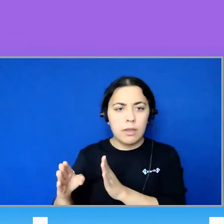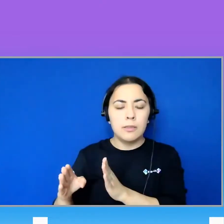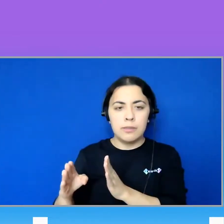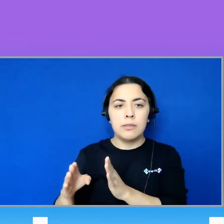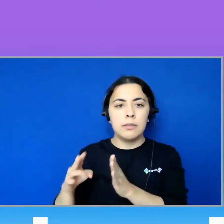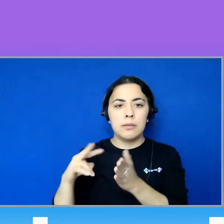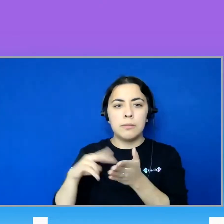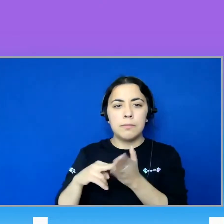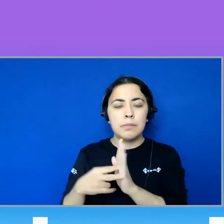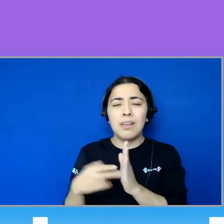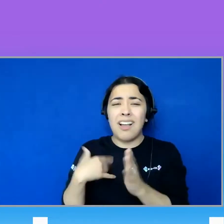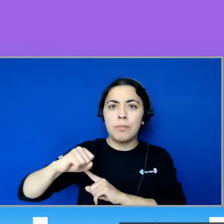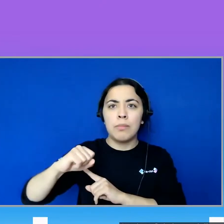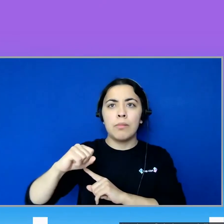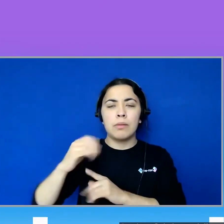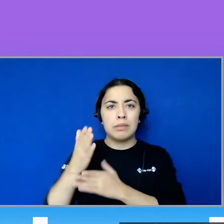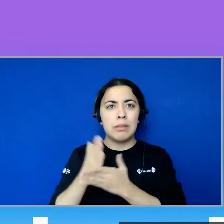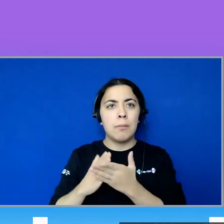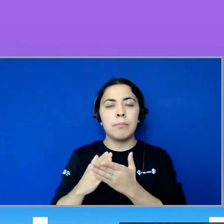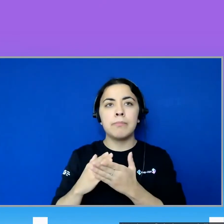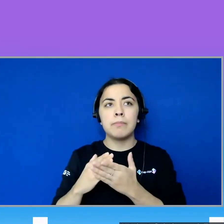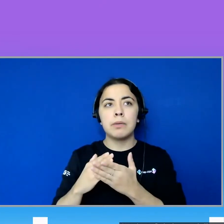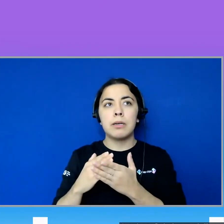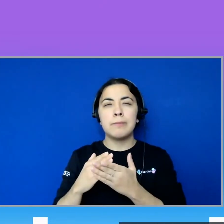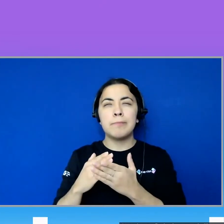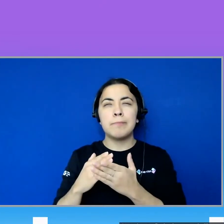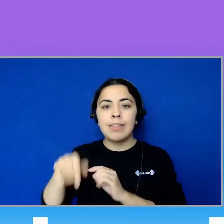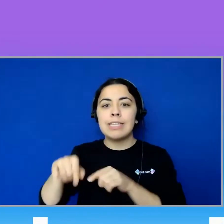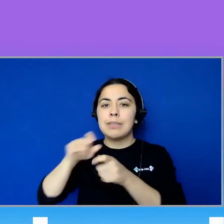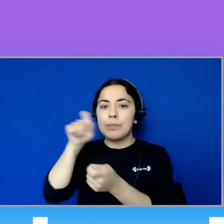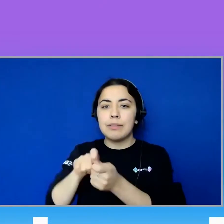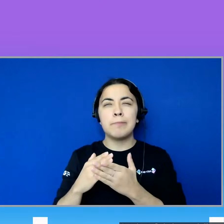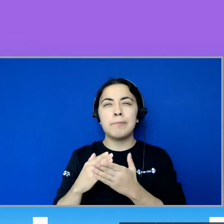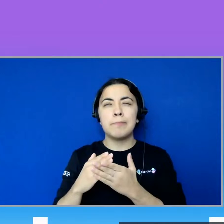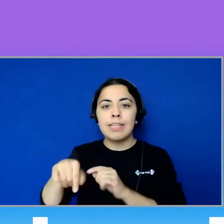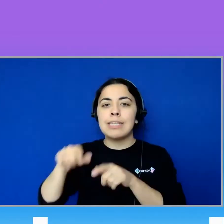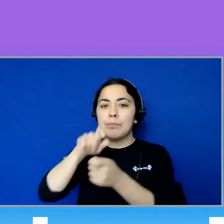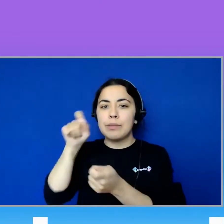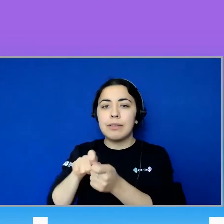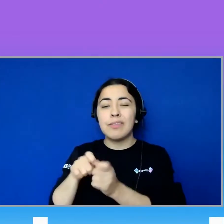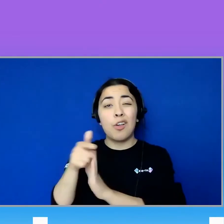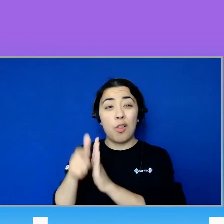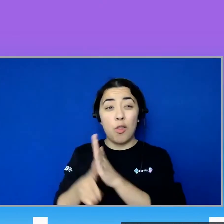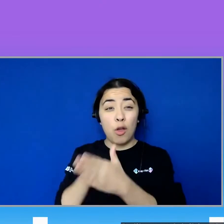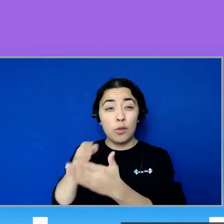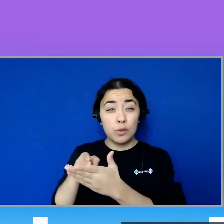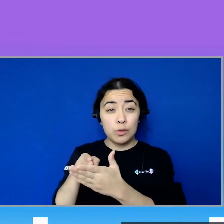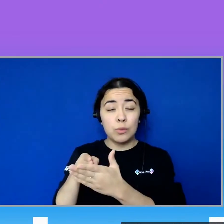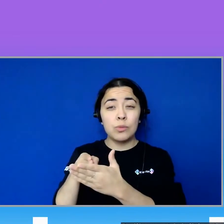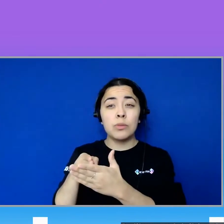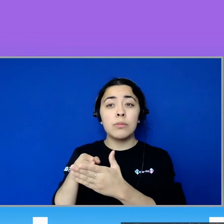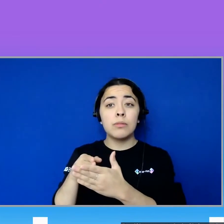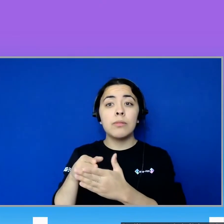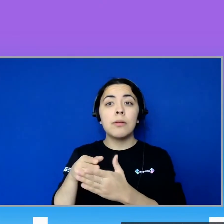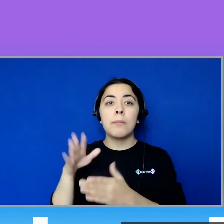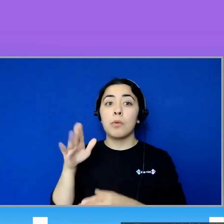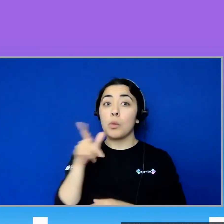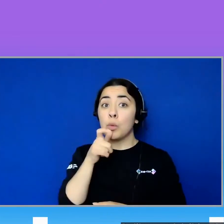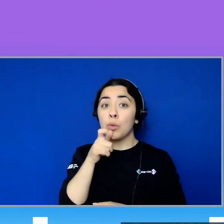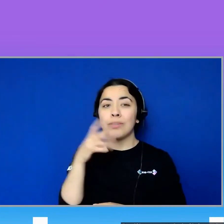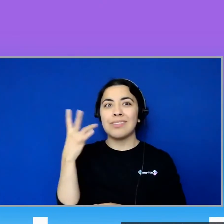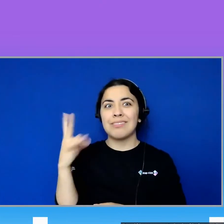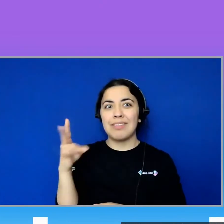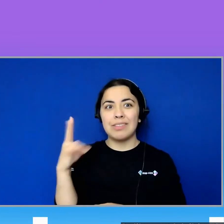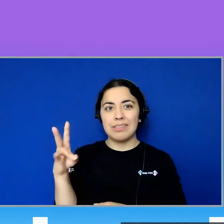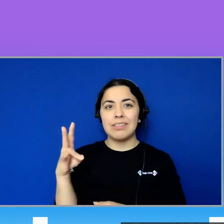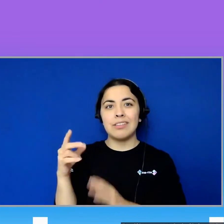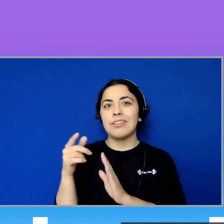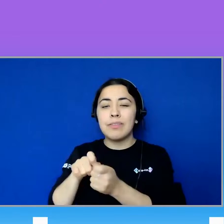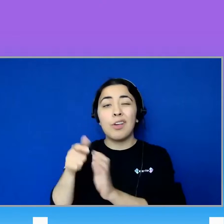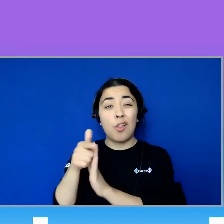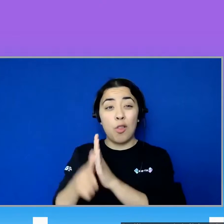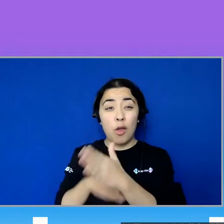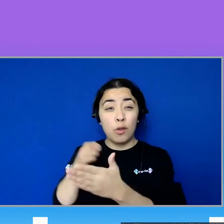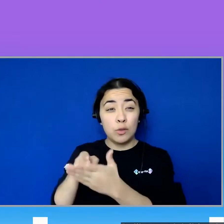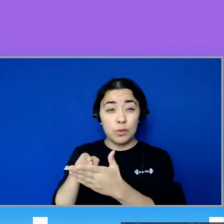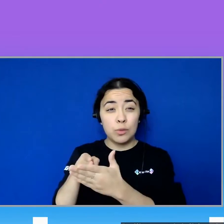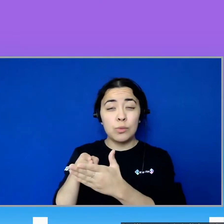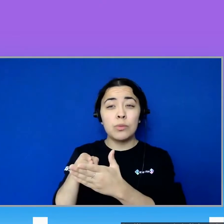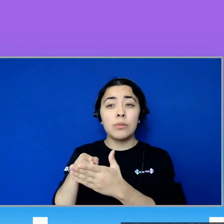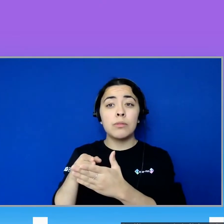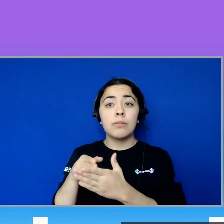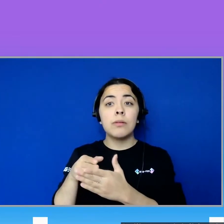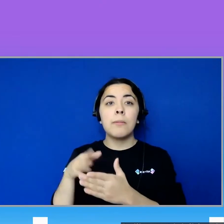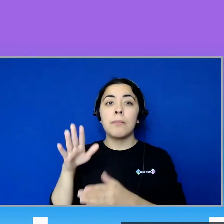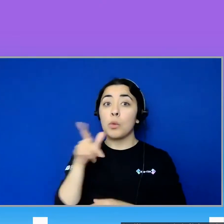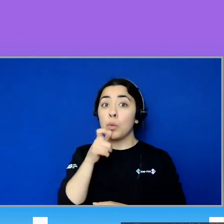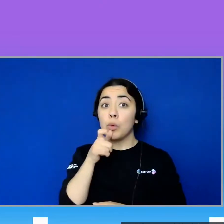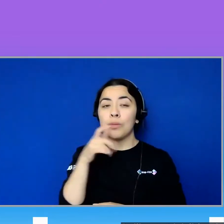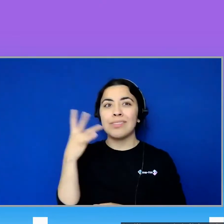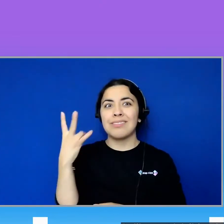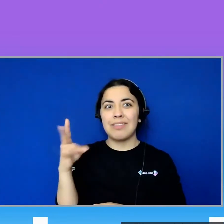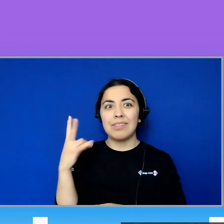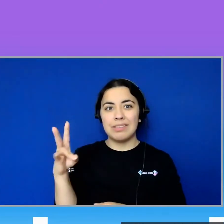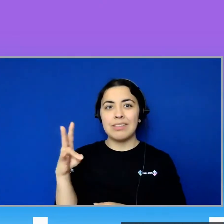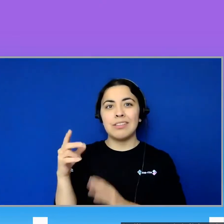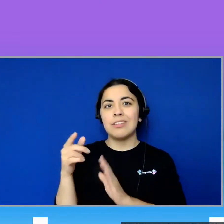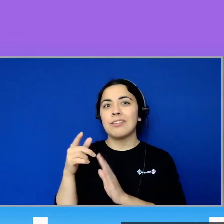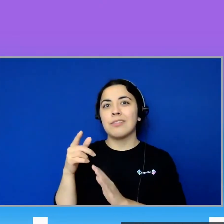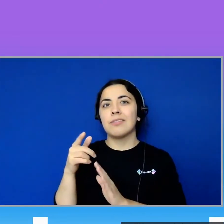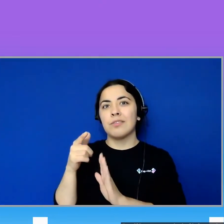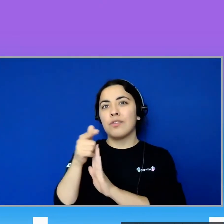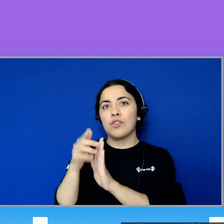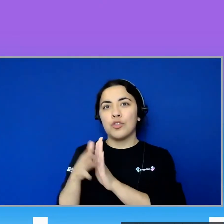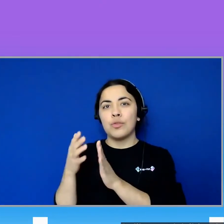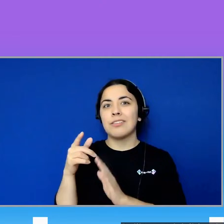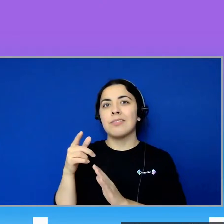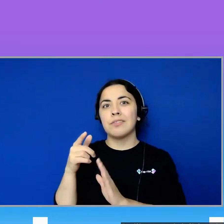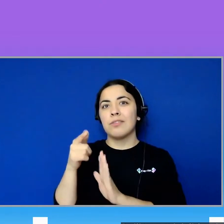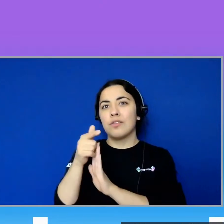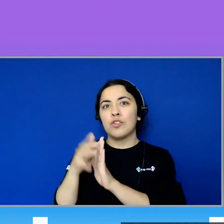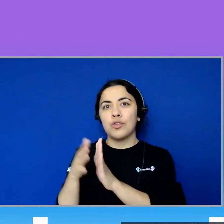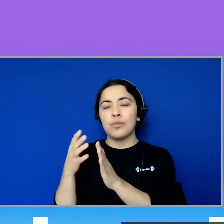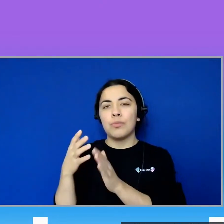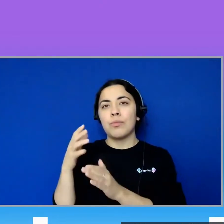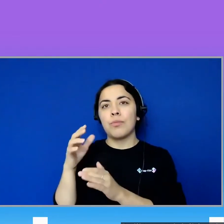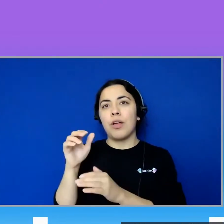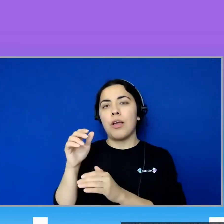Somewhere. It means is that I